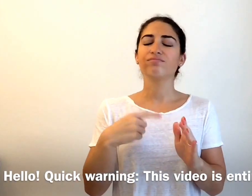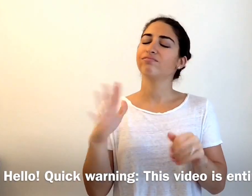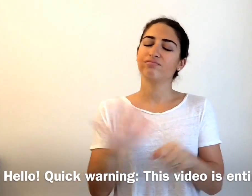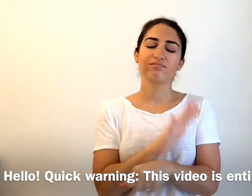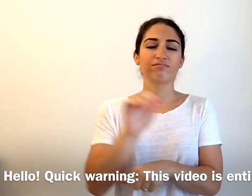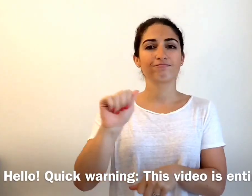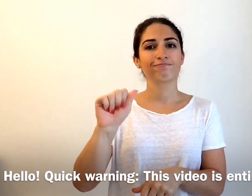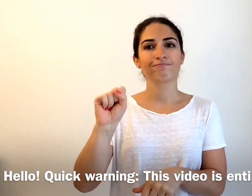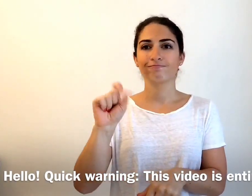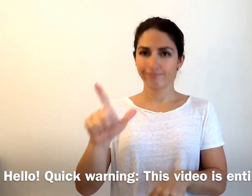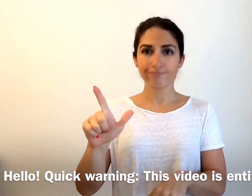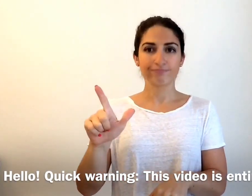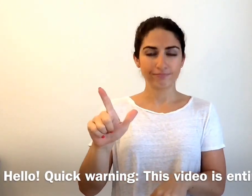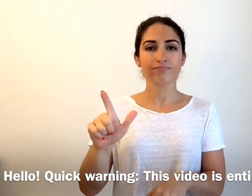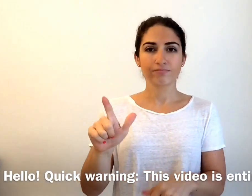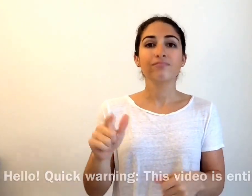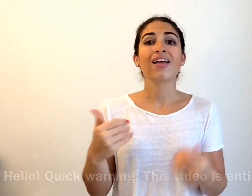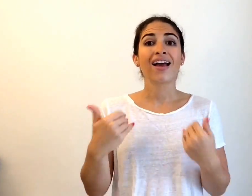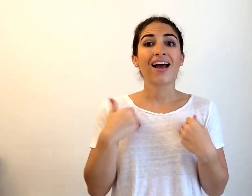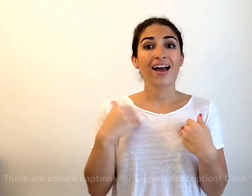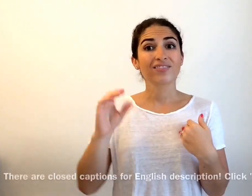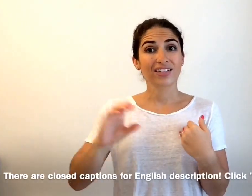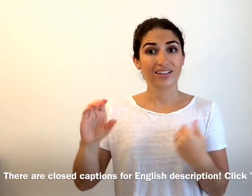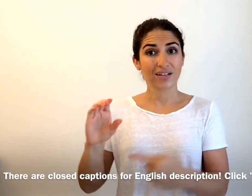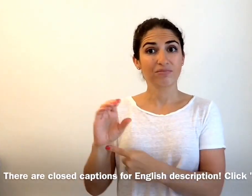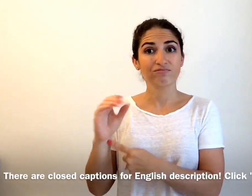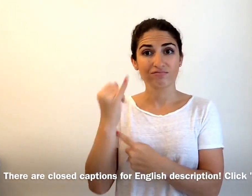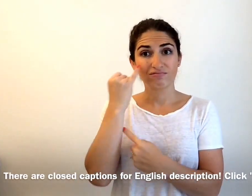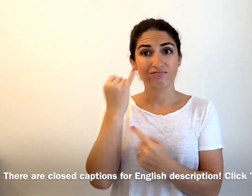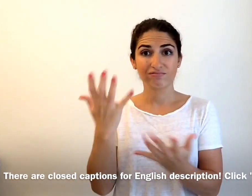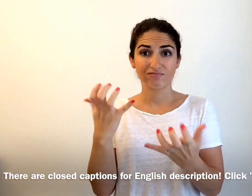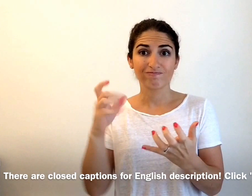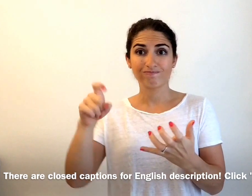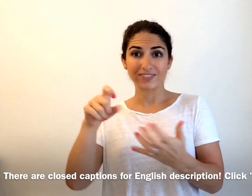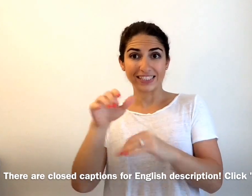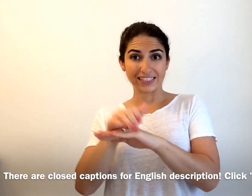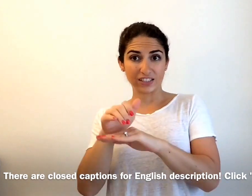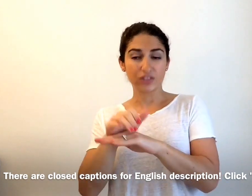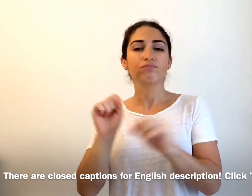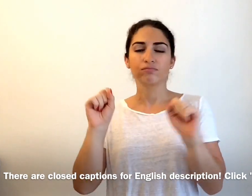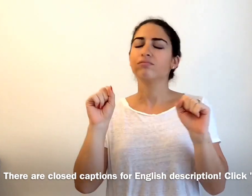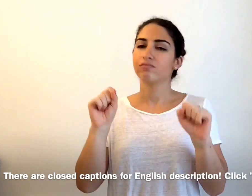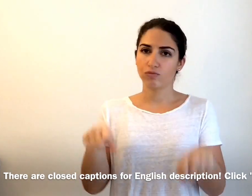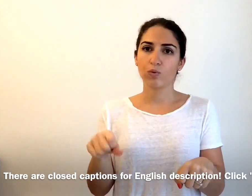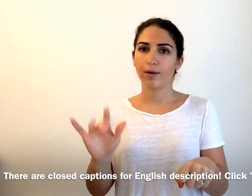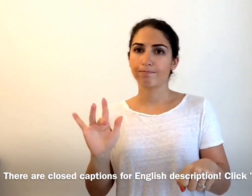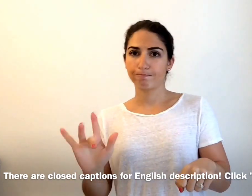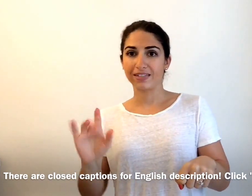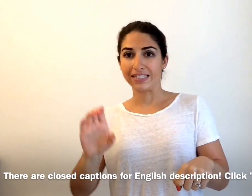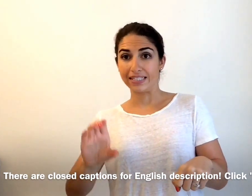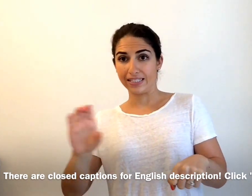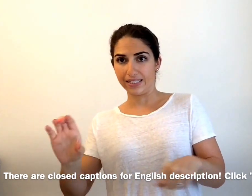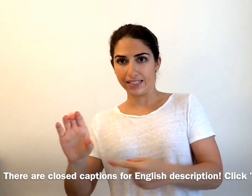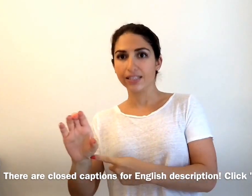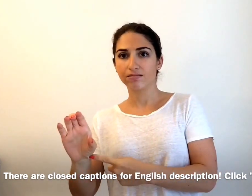Warning: This video is entirely in ASL, so we do have closed captions if you need! To turn that on for English, just click